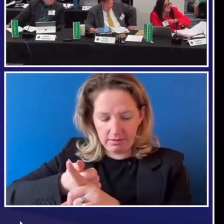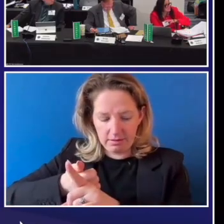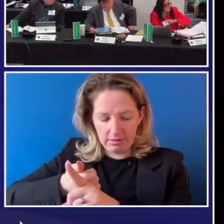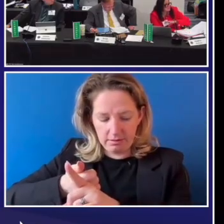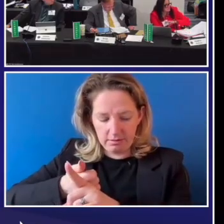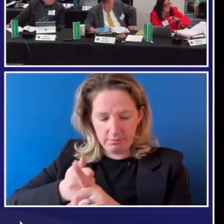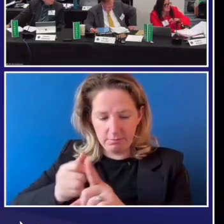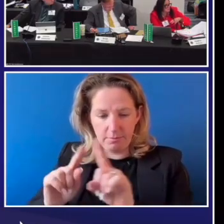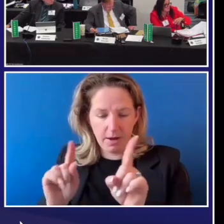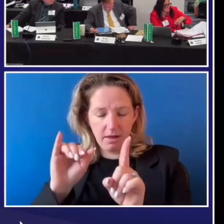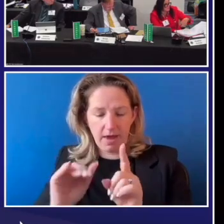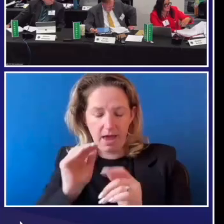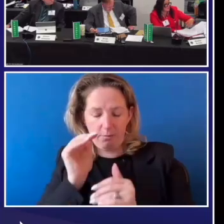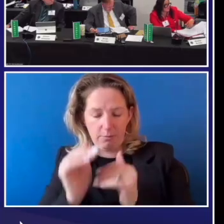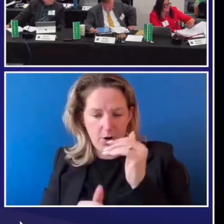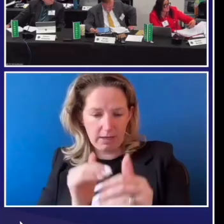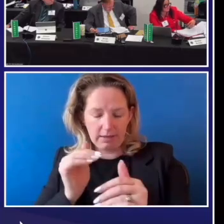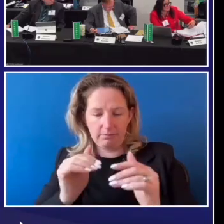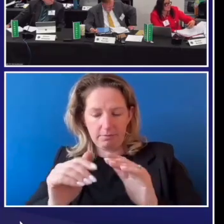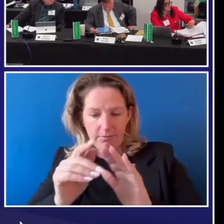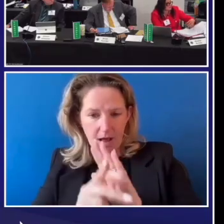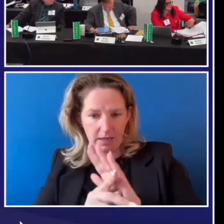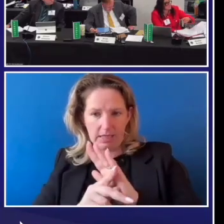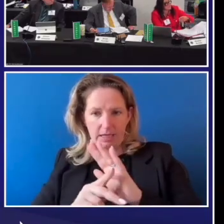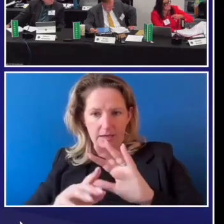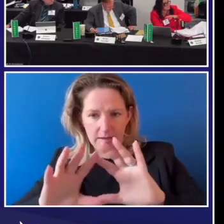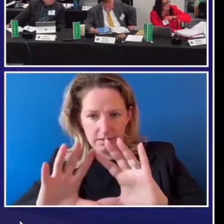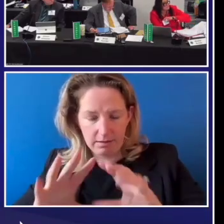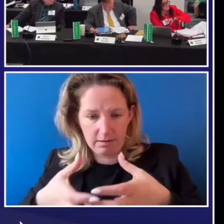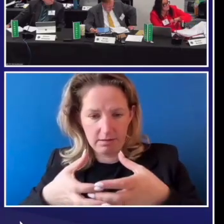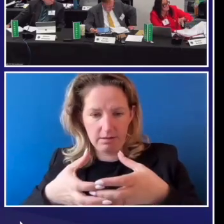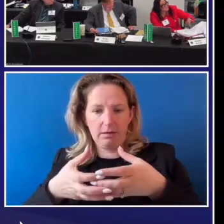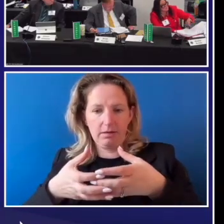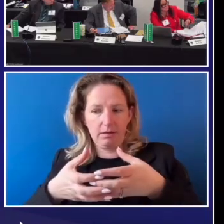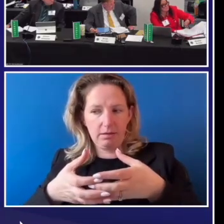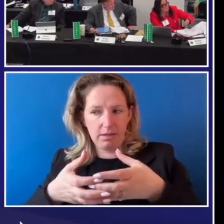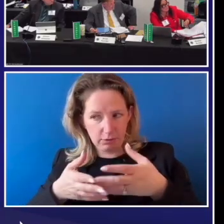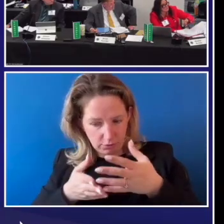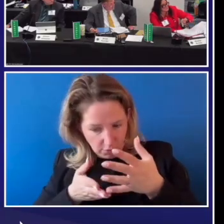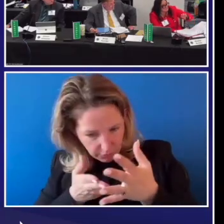and procedures governing the creation of standards and policy and procedure is to go through a process and feed